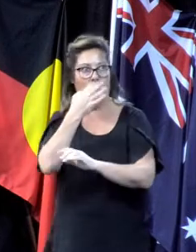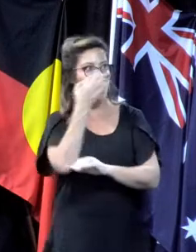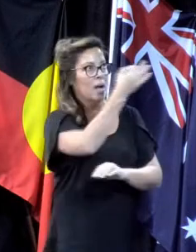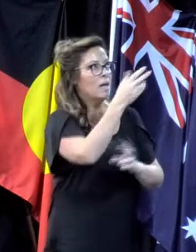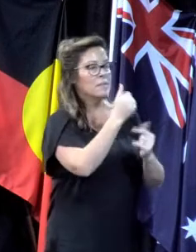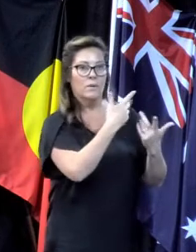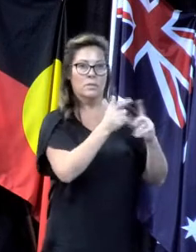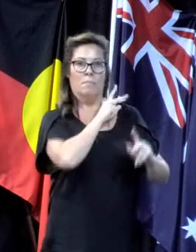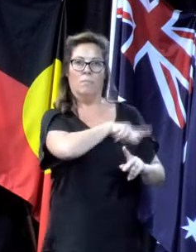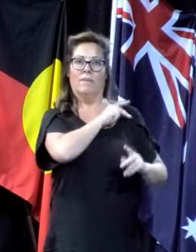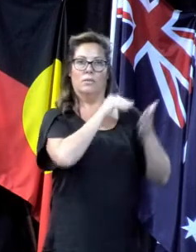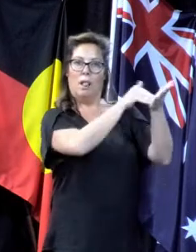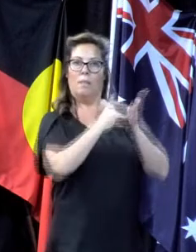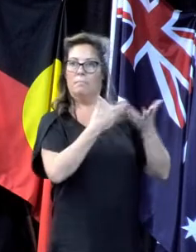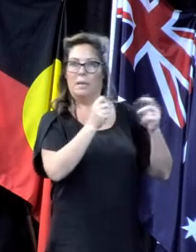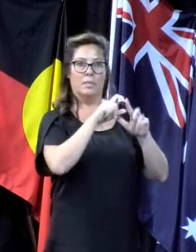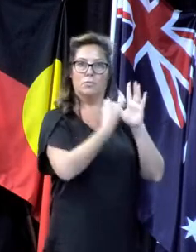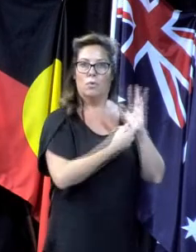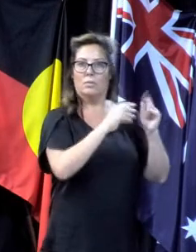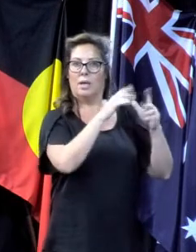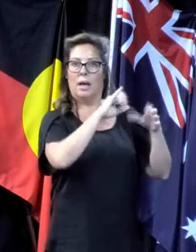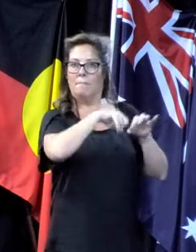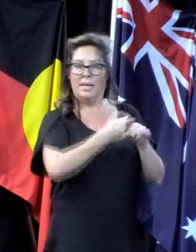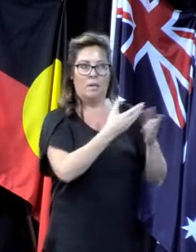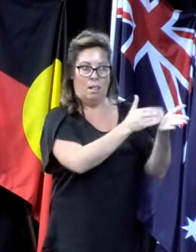All right. Thank you. Ms Prichard, what’s the complaints mechanism within your school?